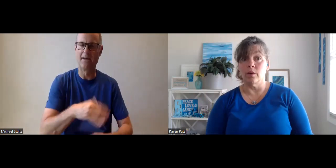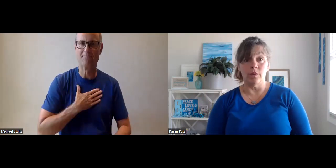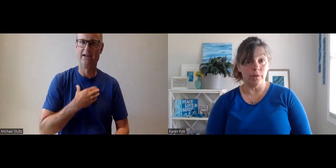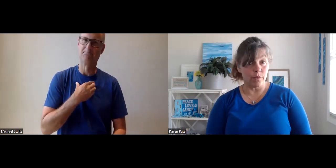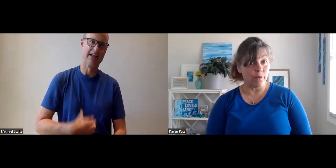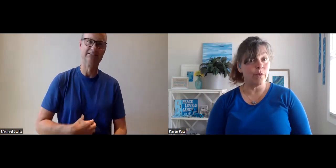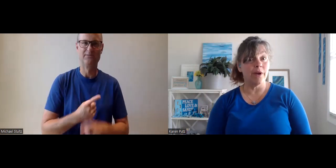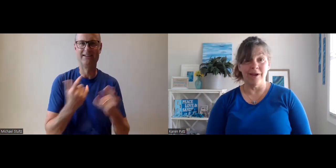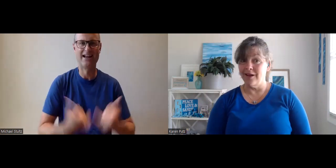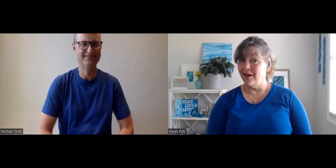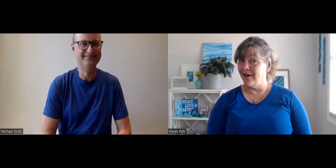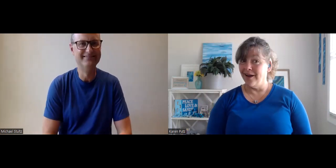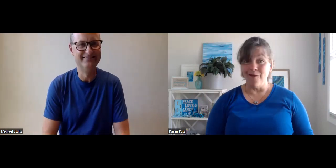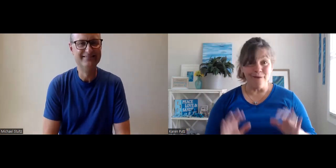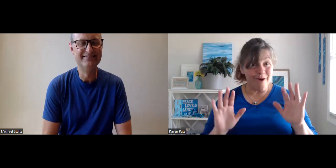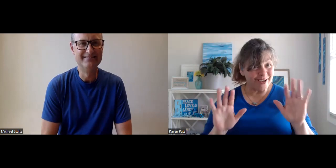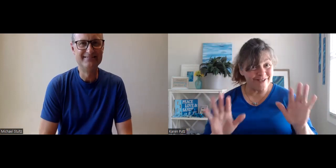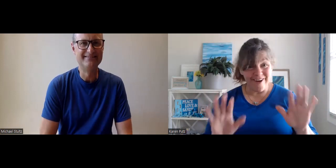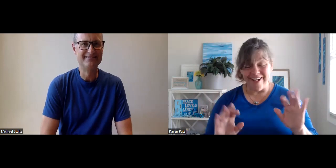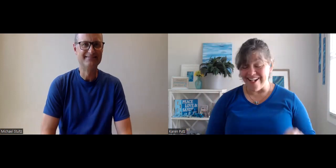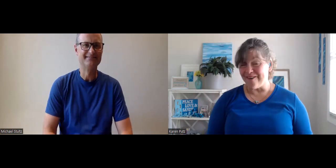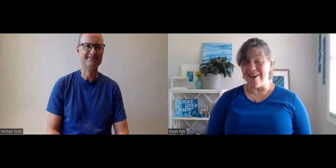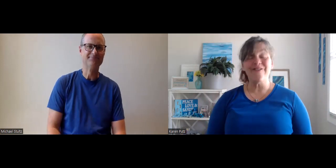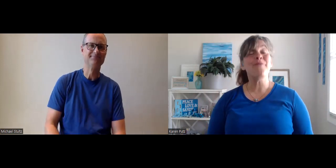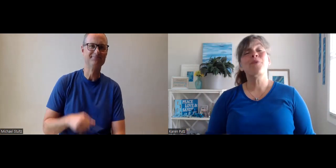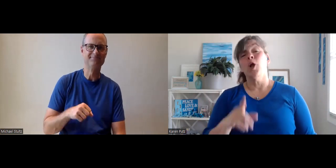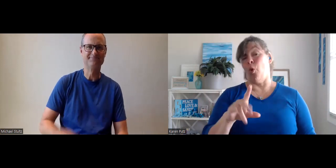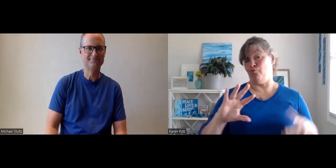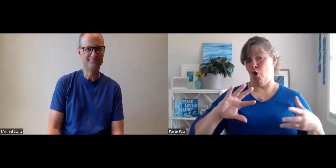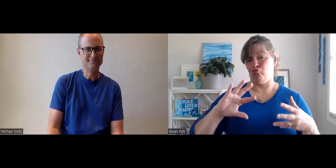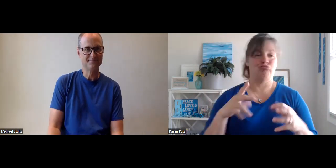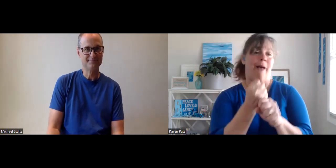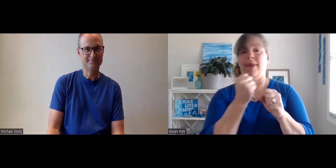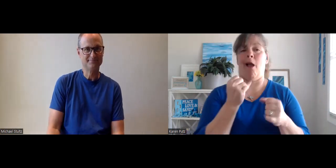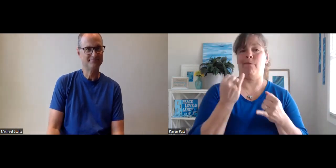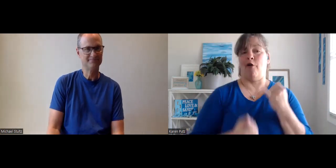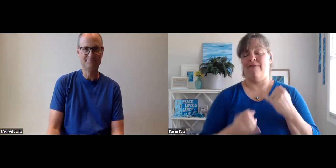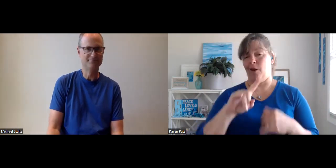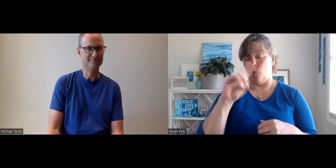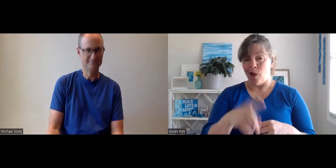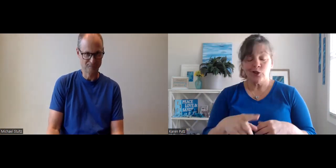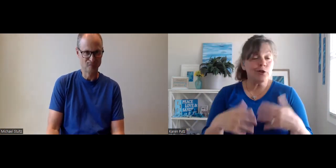Yes, I'll be starting. Um, just yesterday, then it's my anniversary. And then I'll be, um,